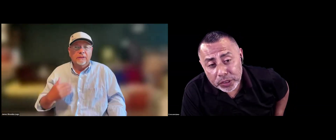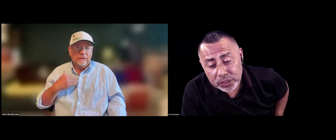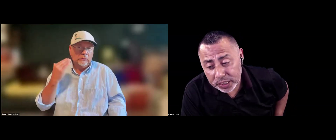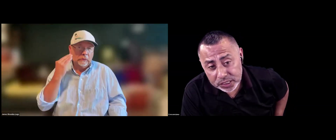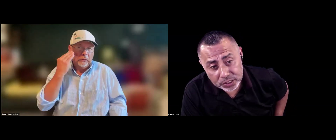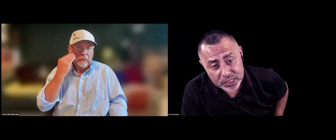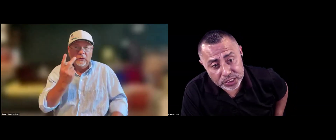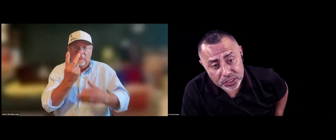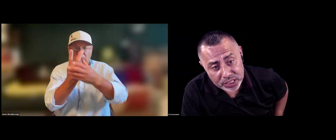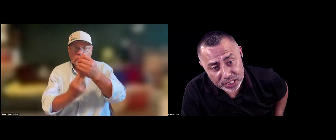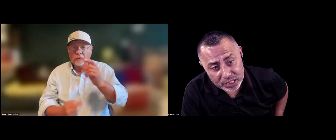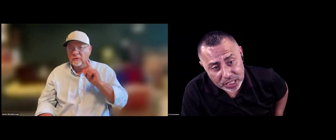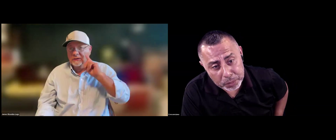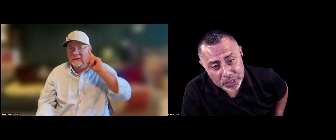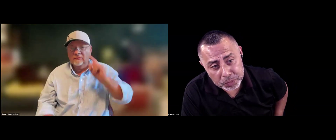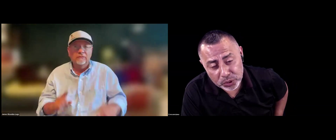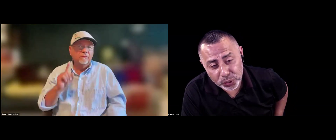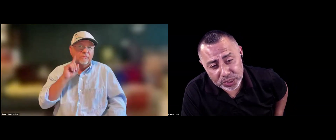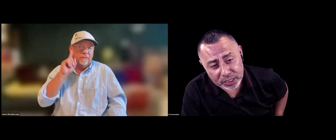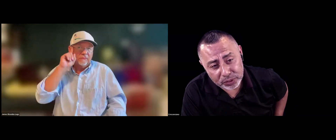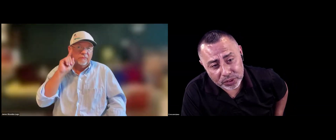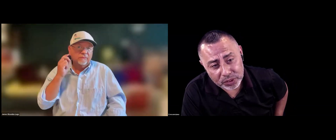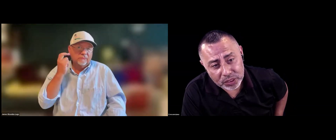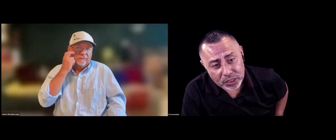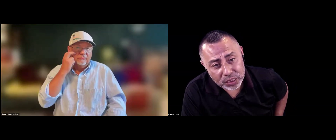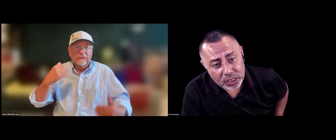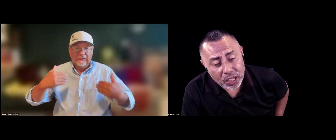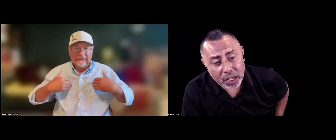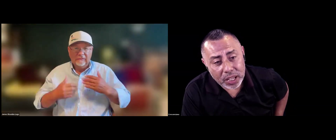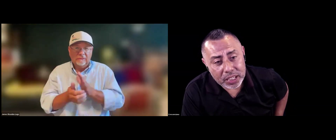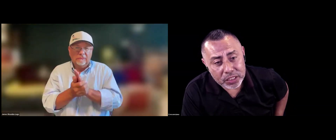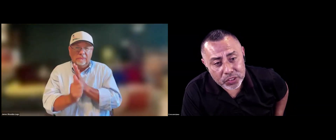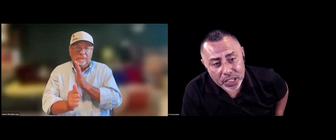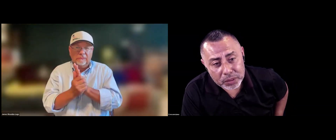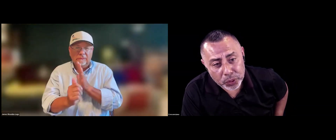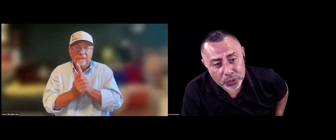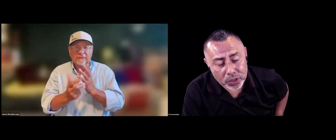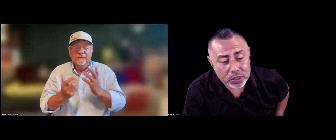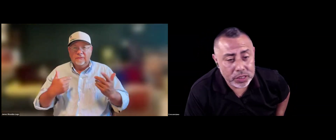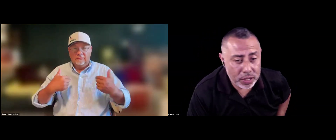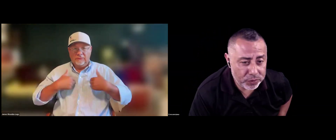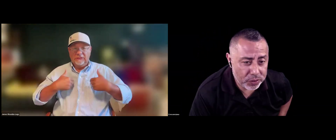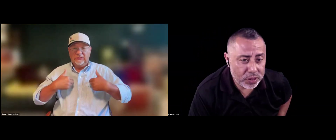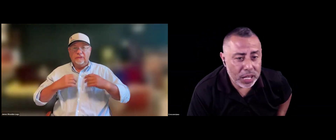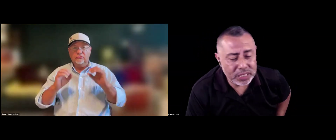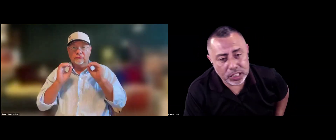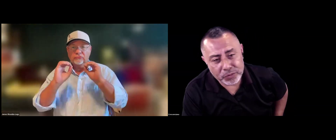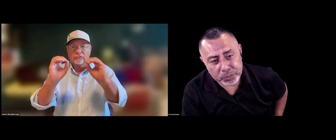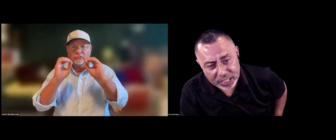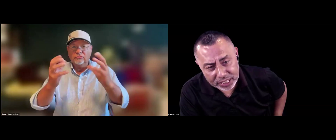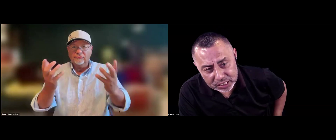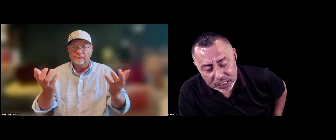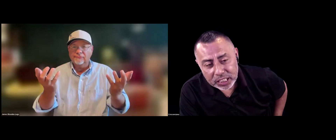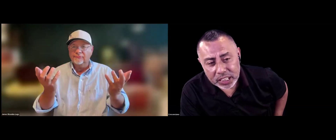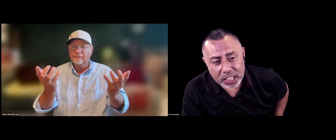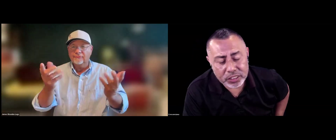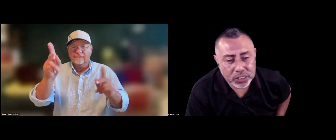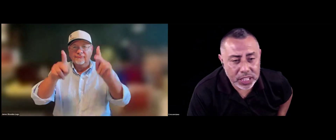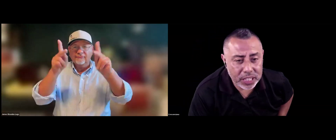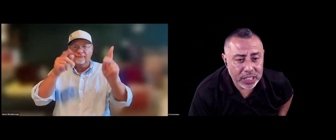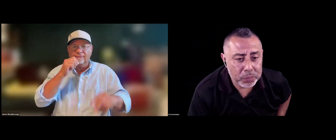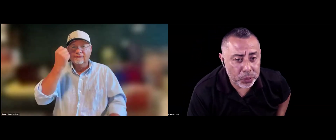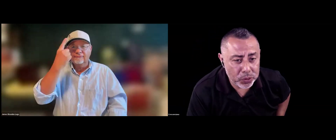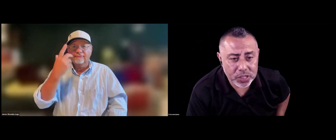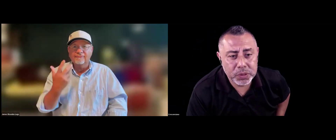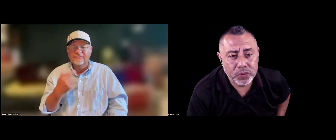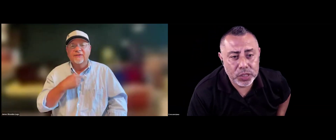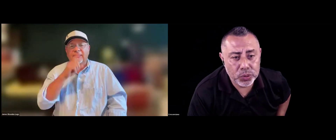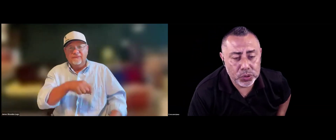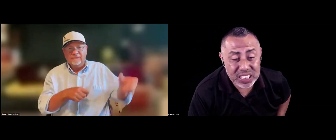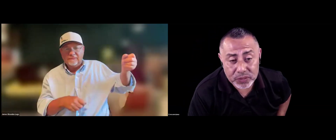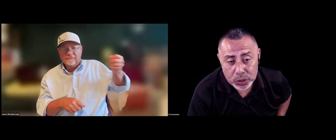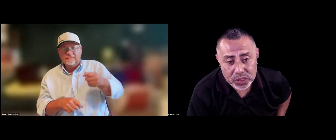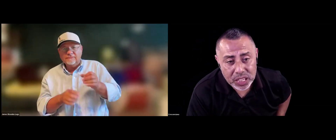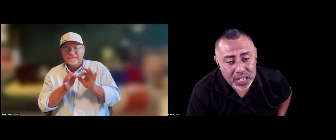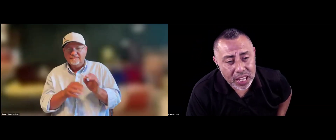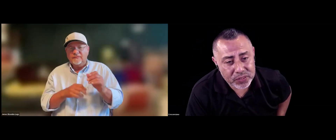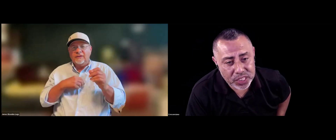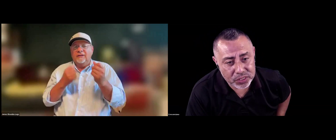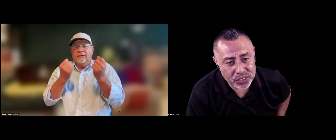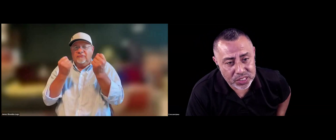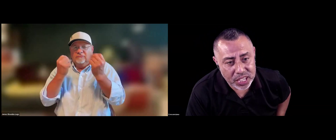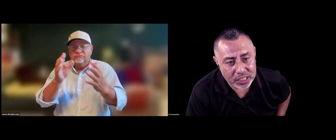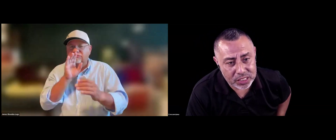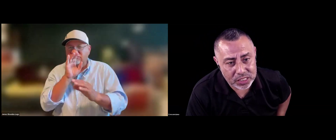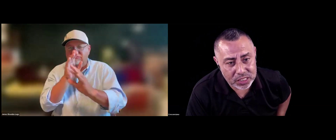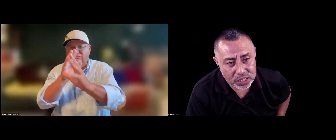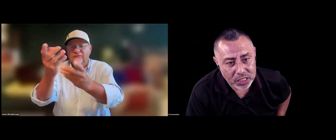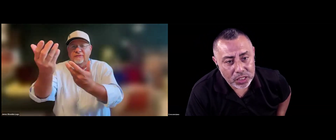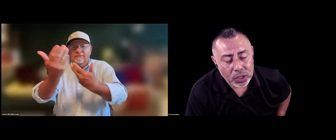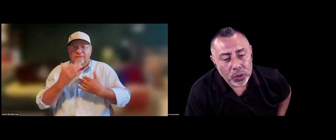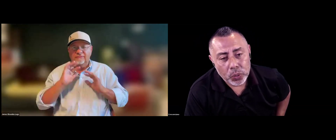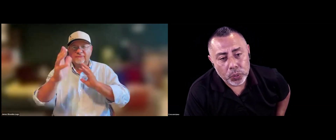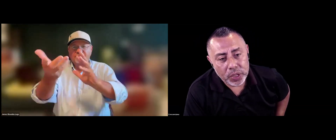There are barriers that still exist today that must be torn down. I understand both the deaf. And the deaf blind and I understand that both types of visual individuals have skills and talent.